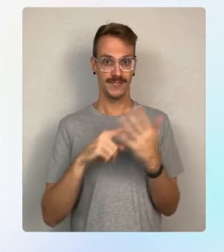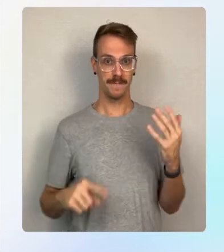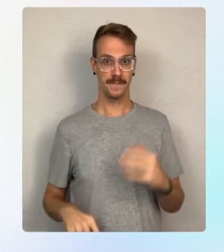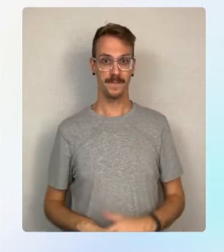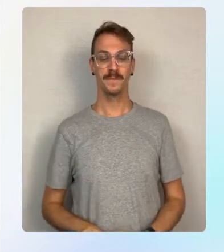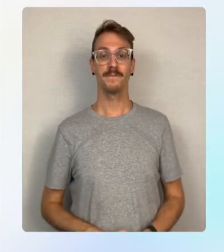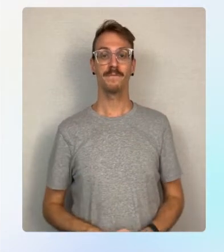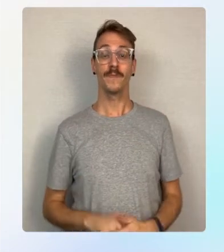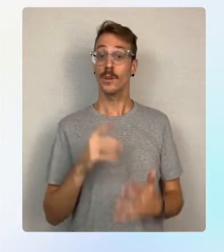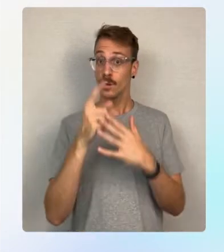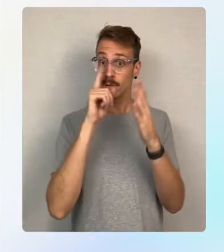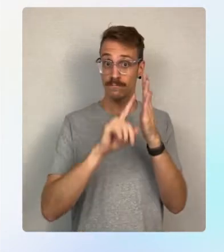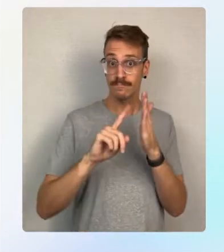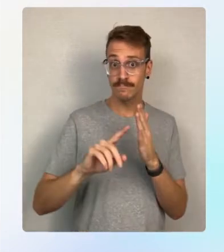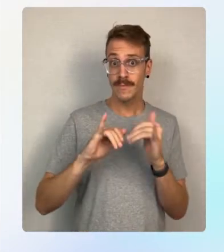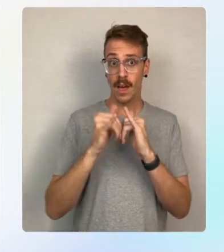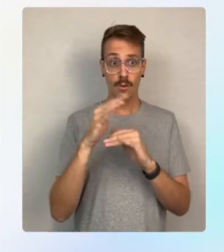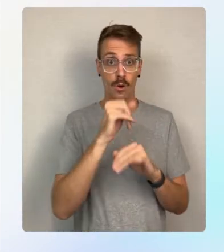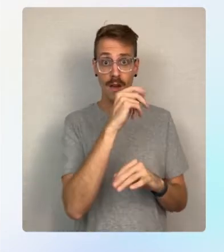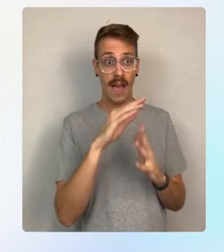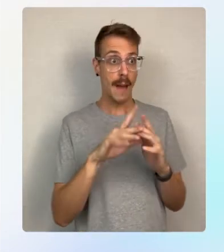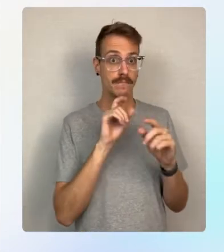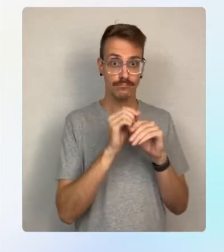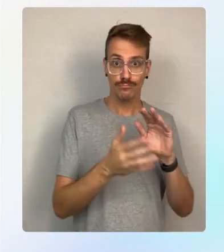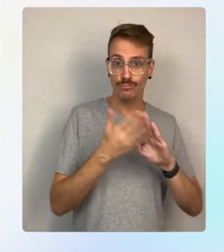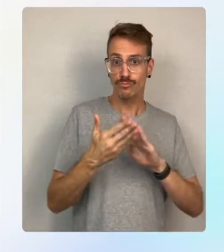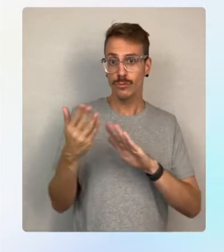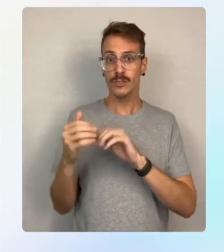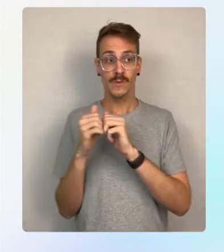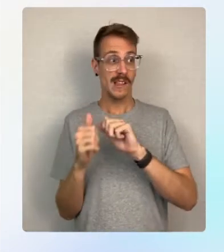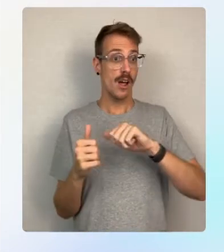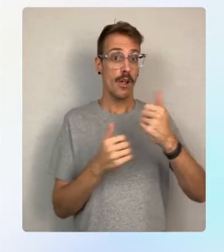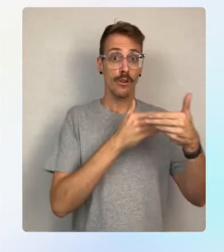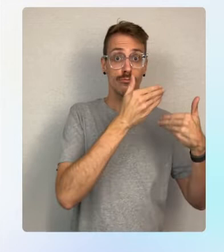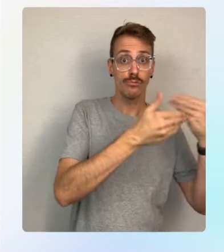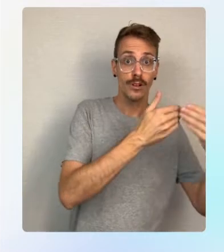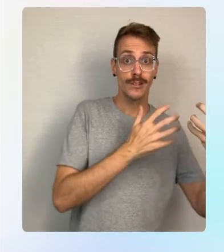By inspecting how your app executes with other processes and services,